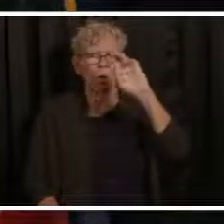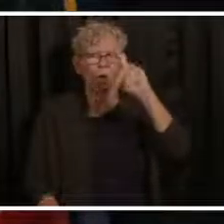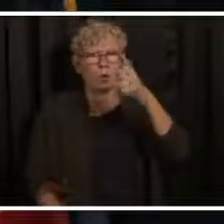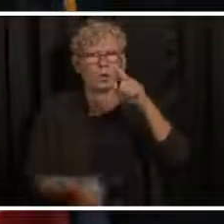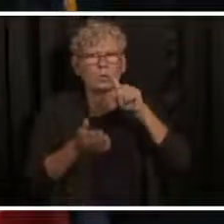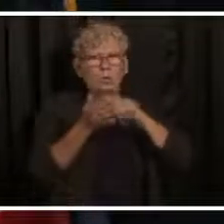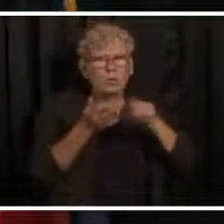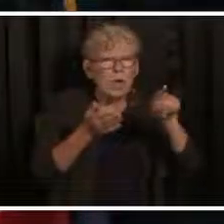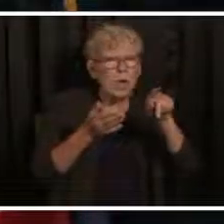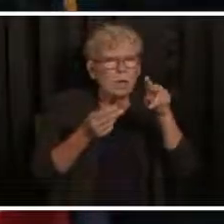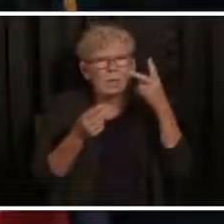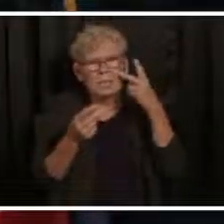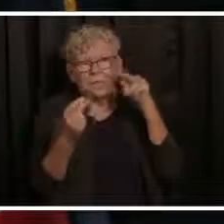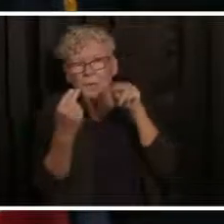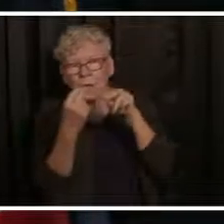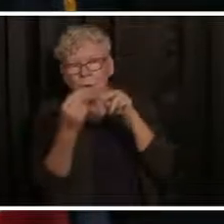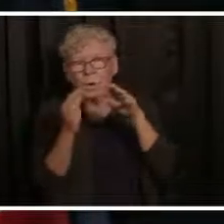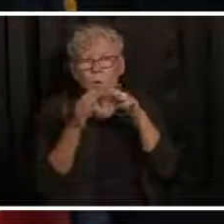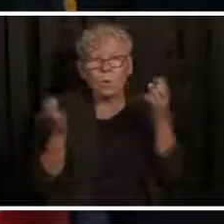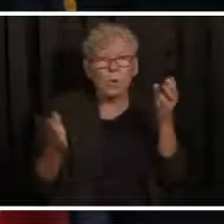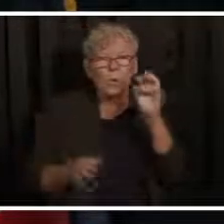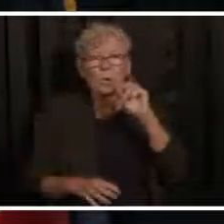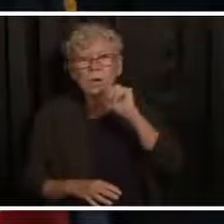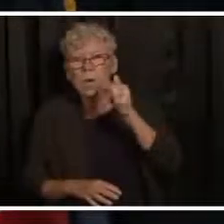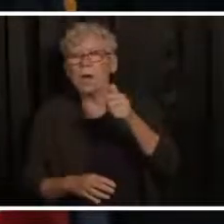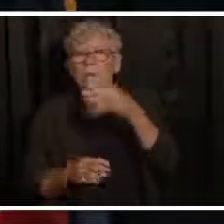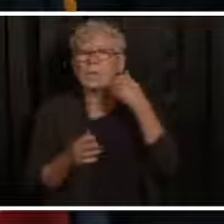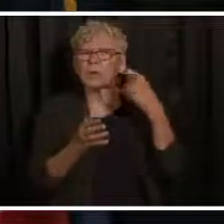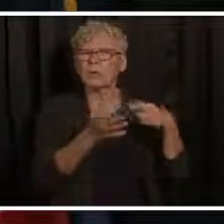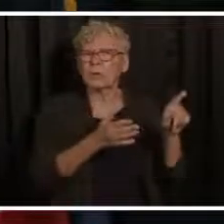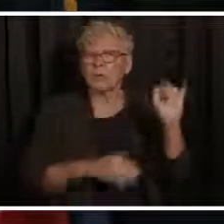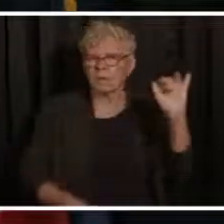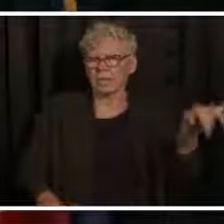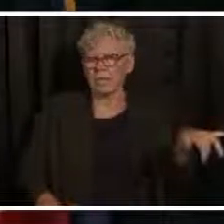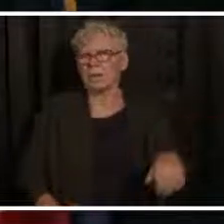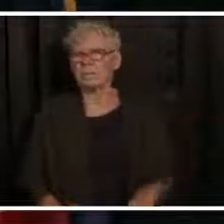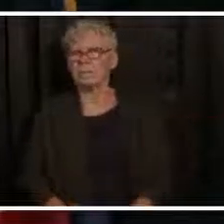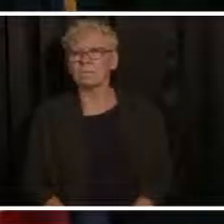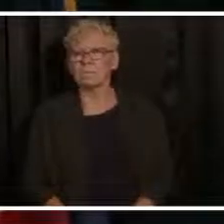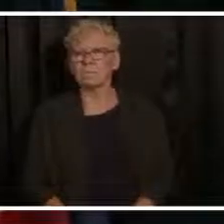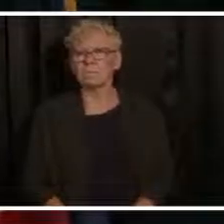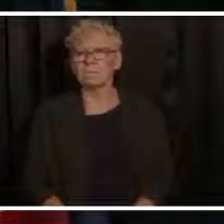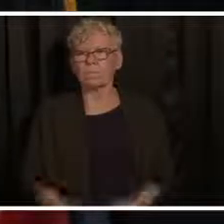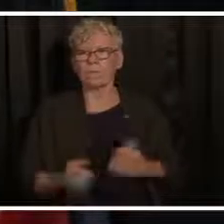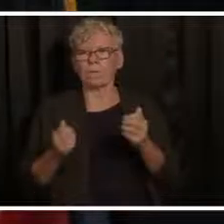is Taraji. She is Colorado's COVID-19 vaccine campaign who's